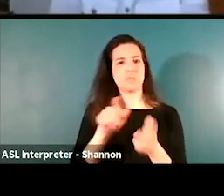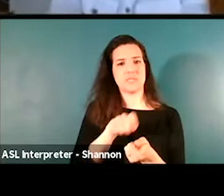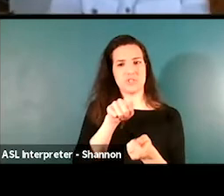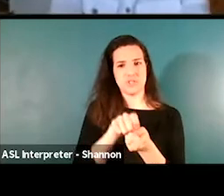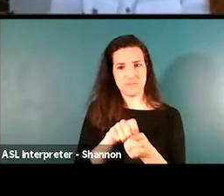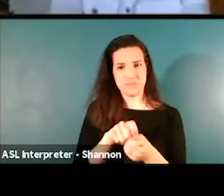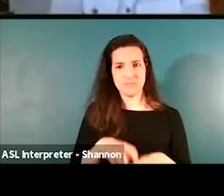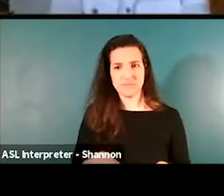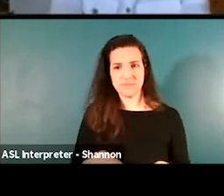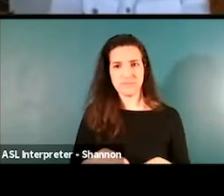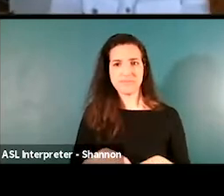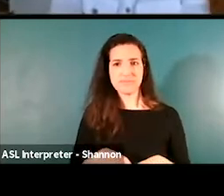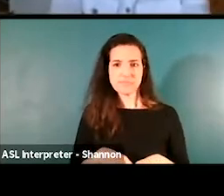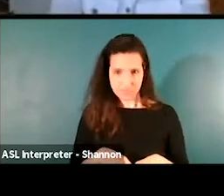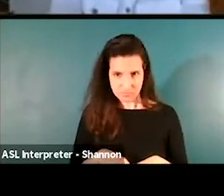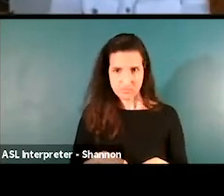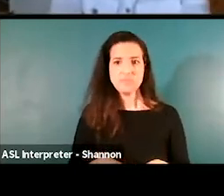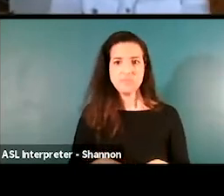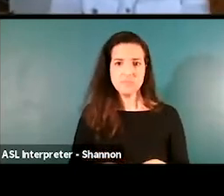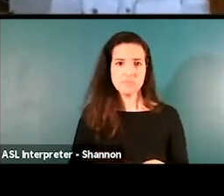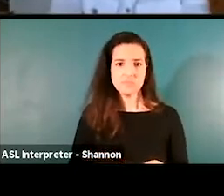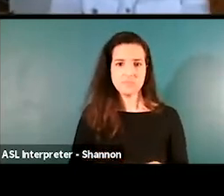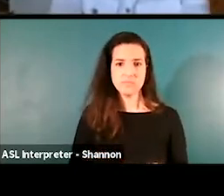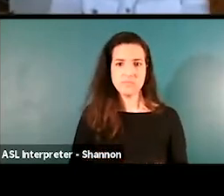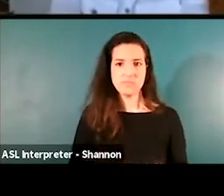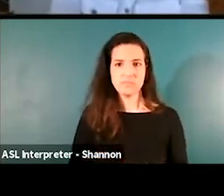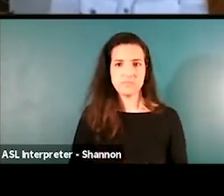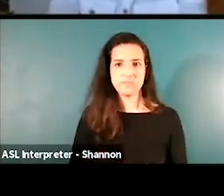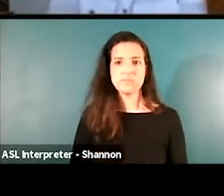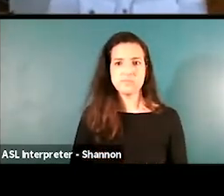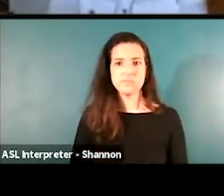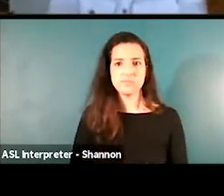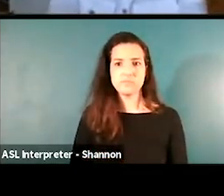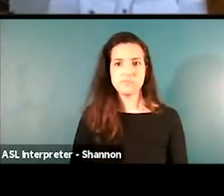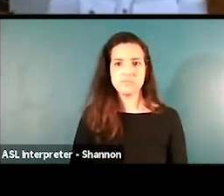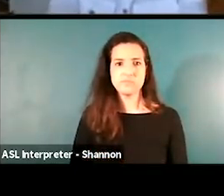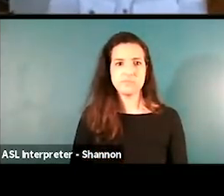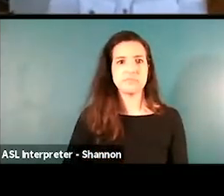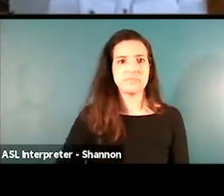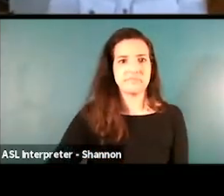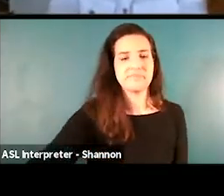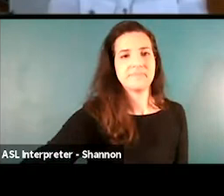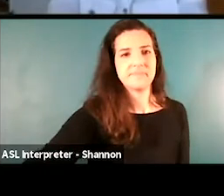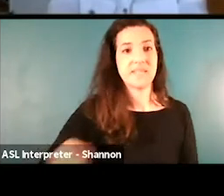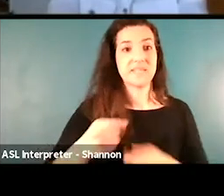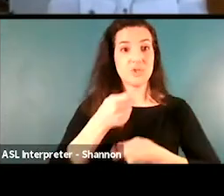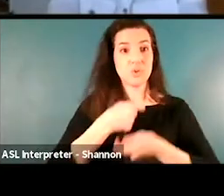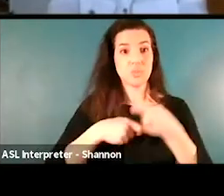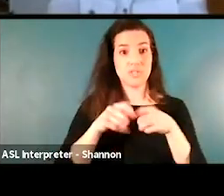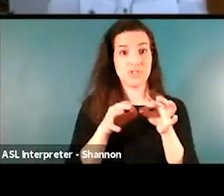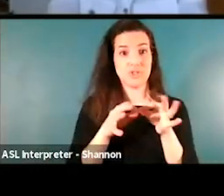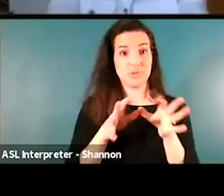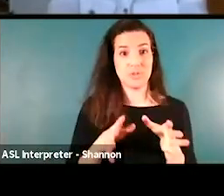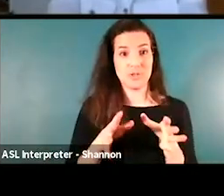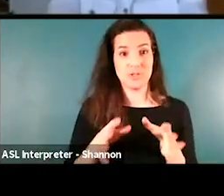which accomplished massage-passing with incomplete heterogeneous node features. We did experiments on two benchmark data sets